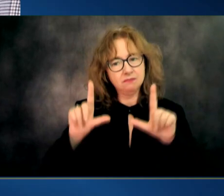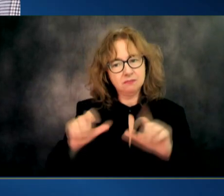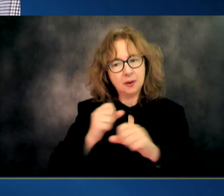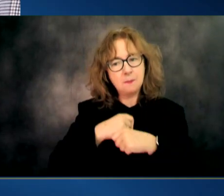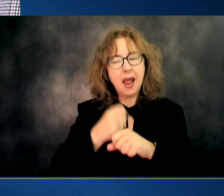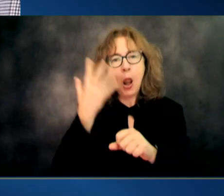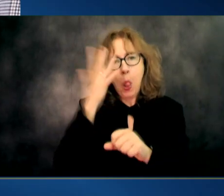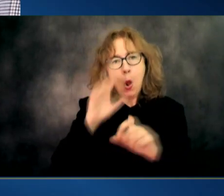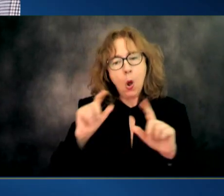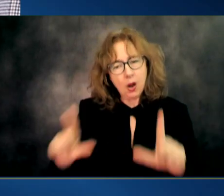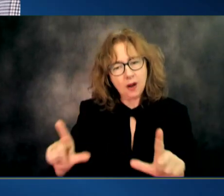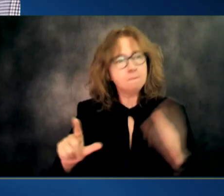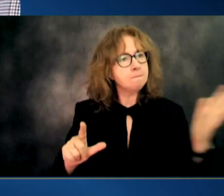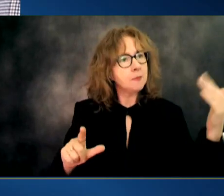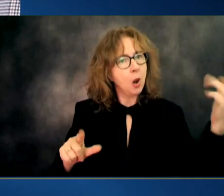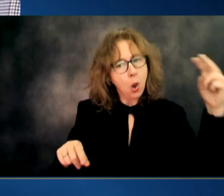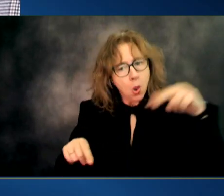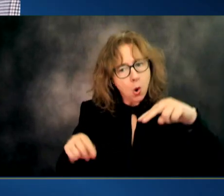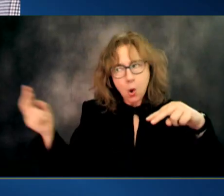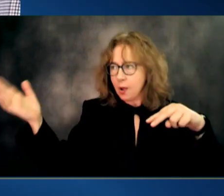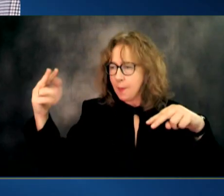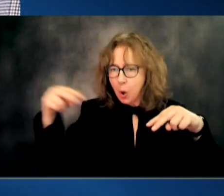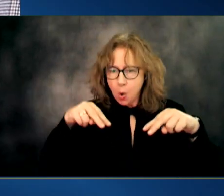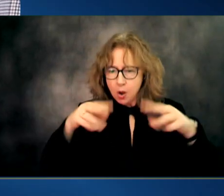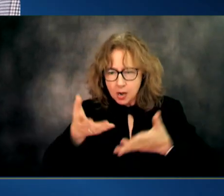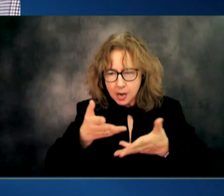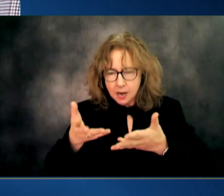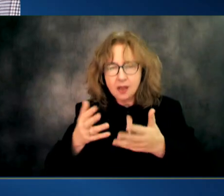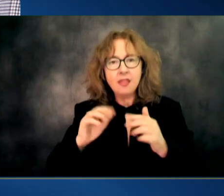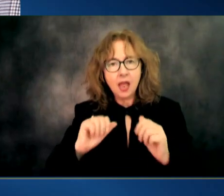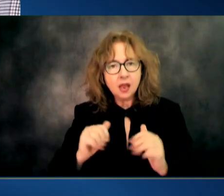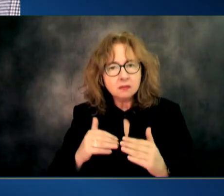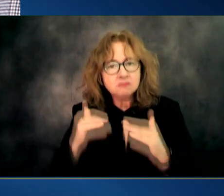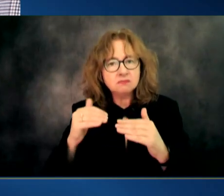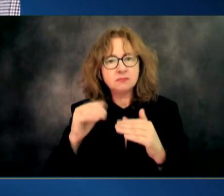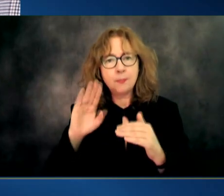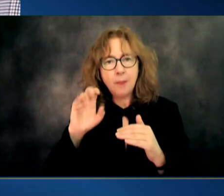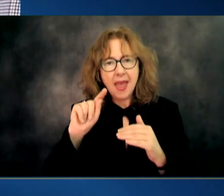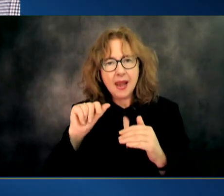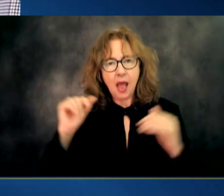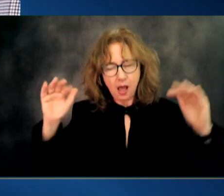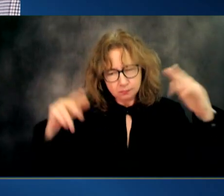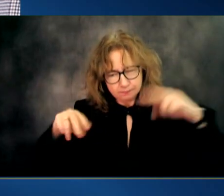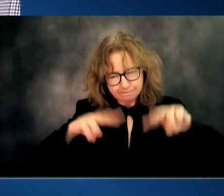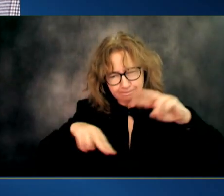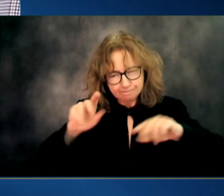beta version, and they continuously came back and gave us feedback. And so, we refined it so that